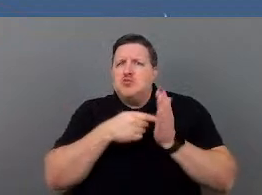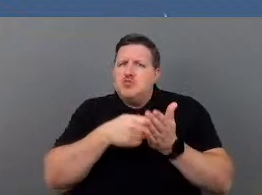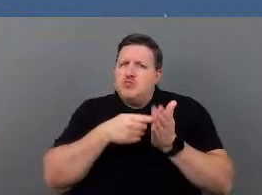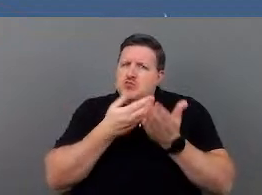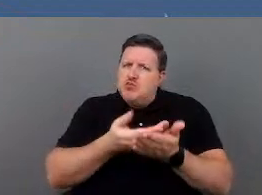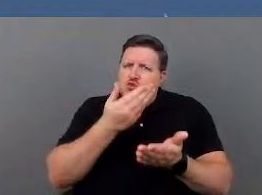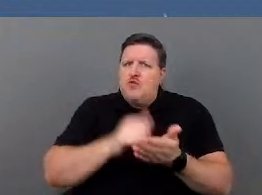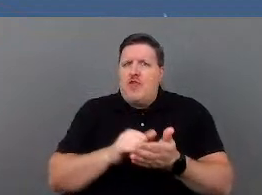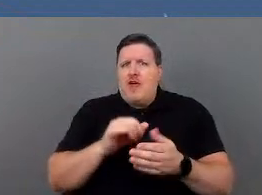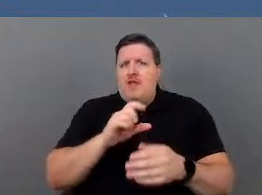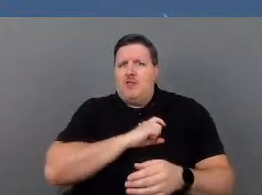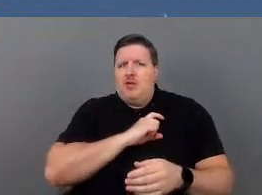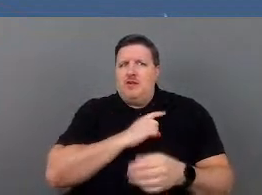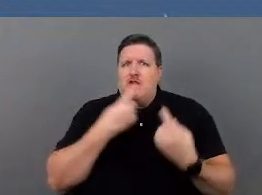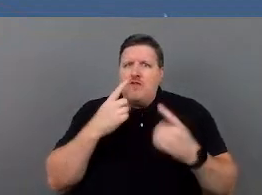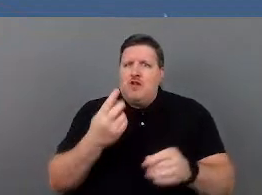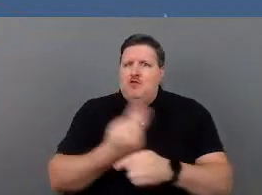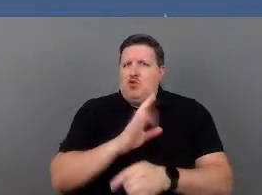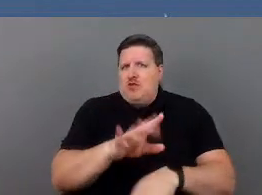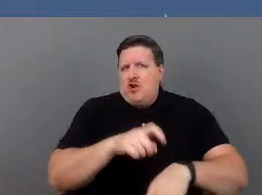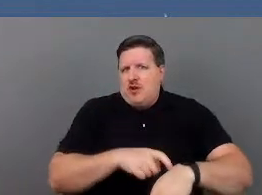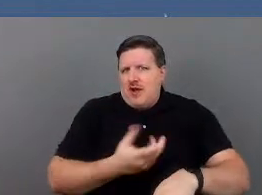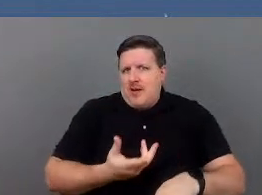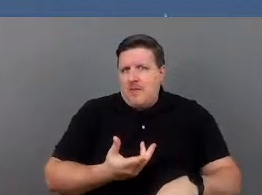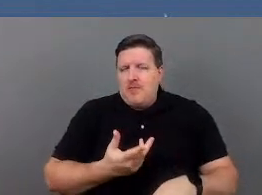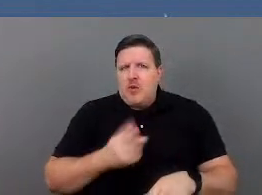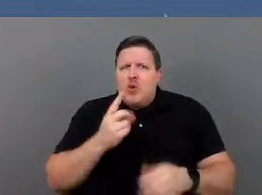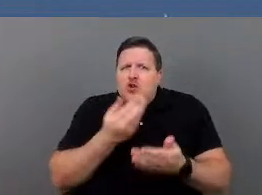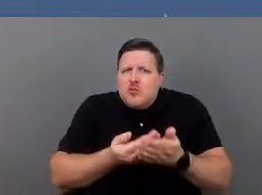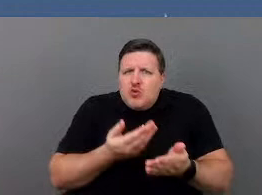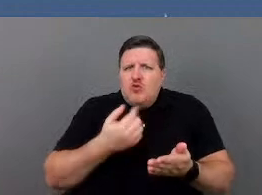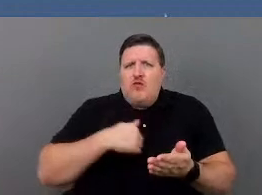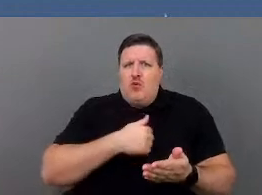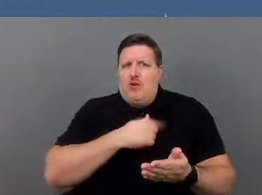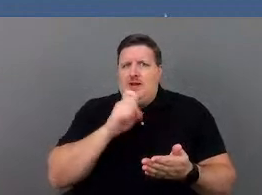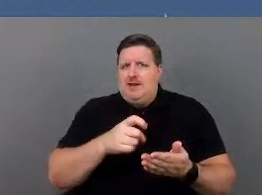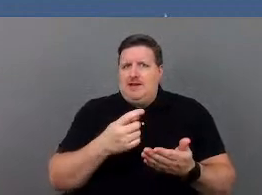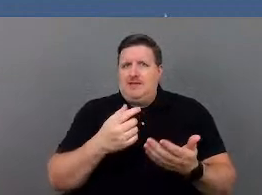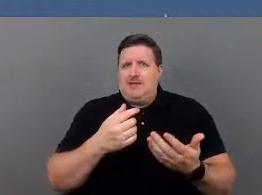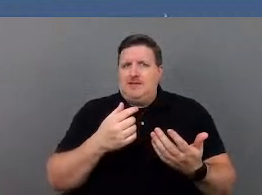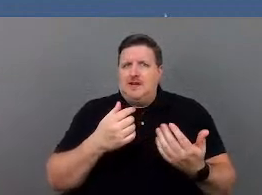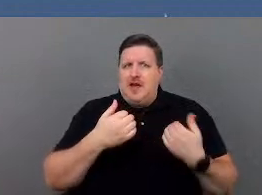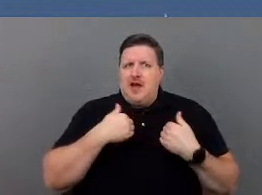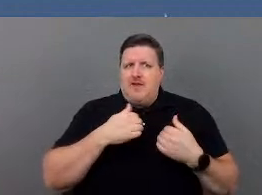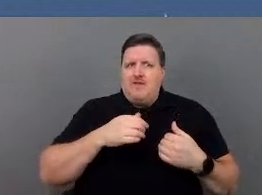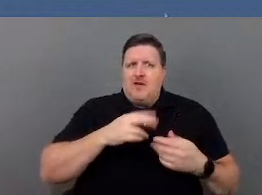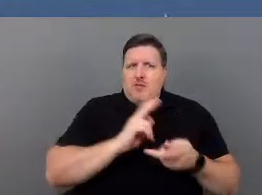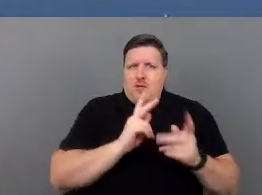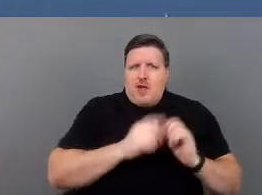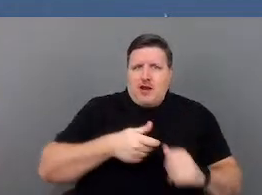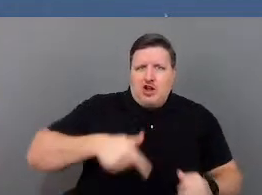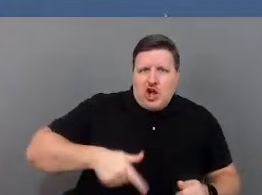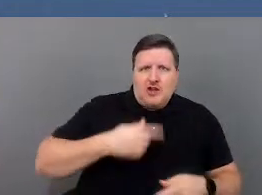HOW WILL MORE POLICE CURB GUN VIOLENCE? I'D LIKE TO SEE THE RECEIPTS. MORE MRITSING OFTEN LEADS TO OVERPOLICING UNDER THE